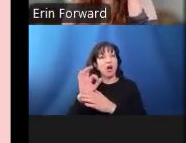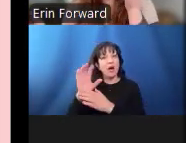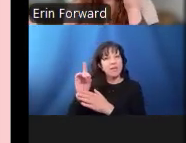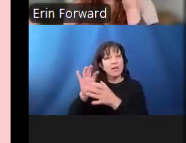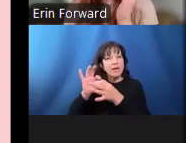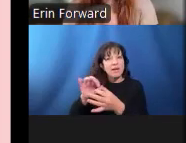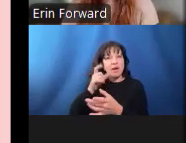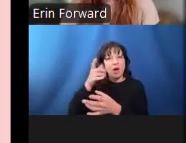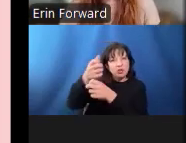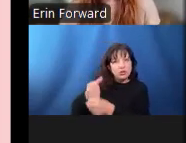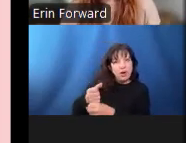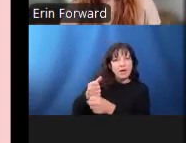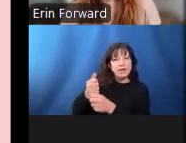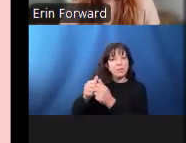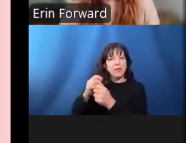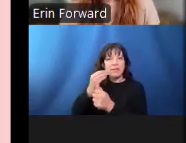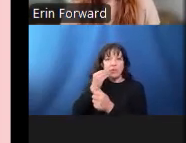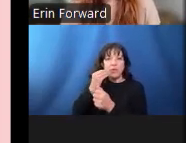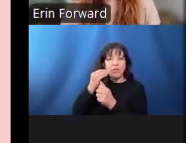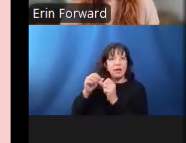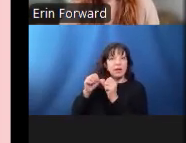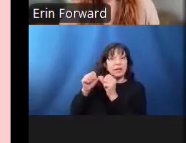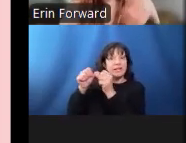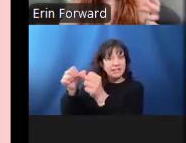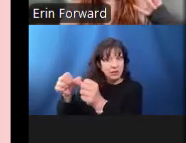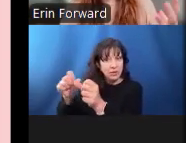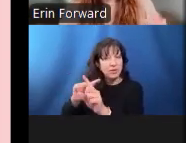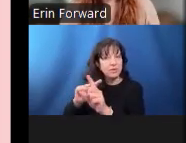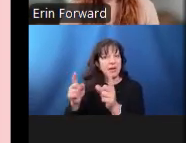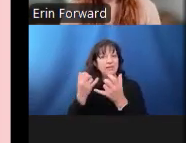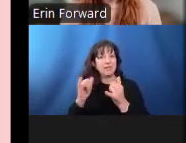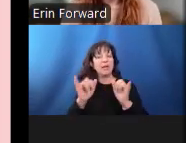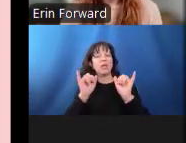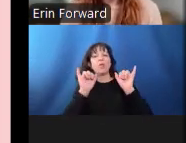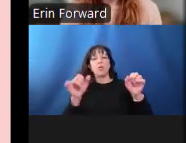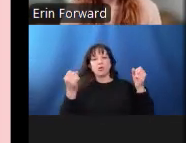continues. But still, having that understanding is important,